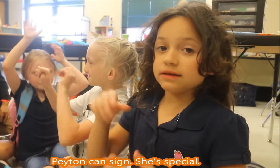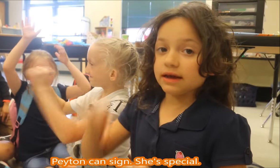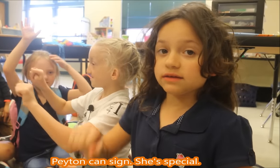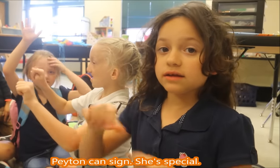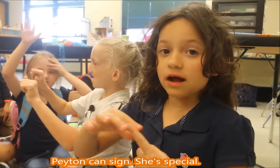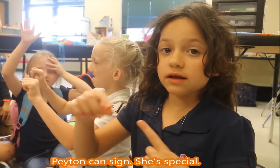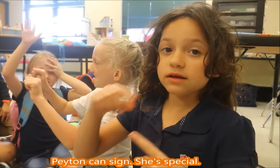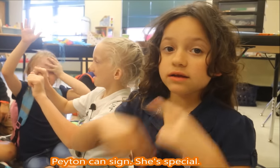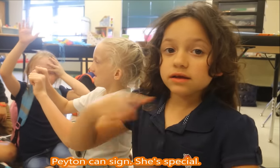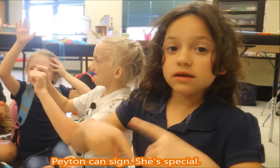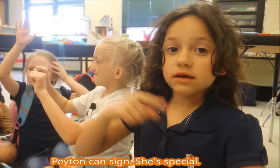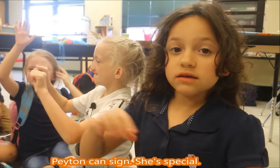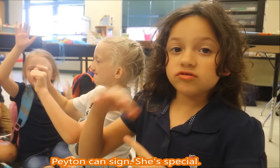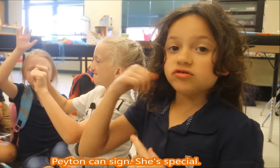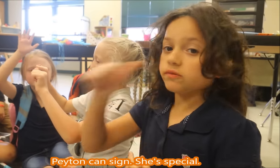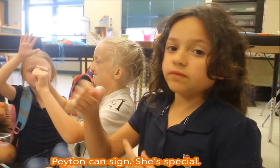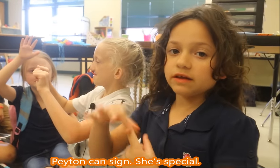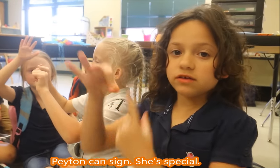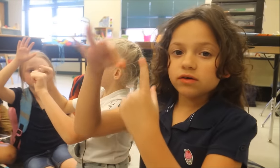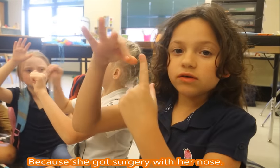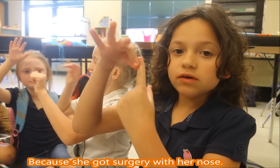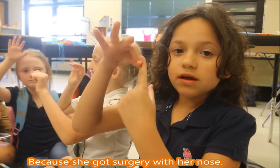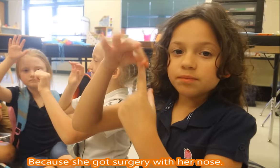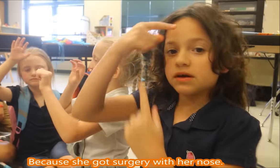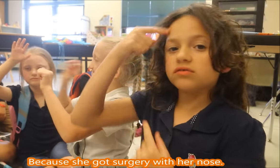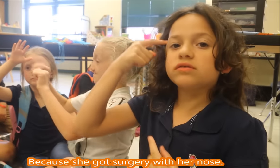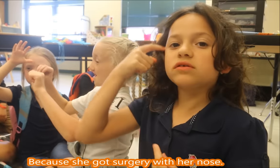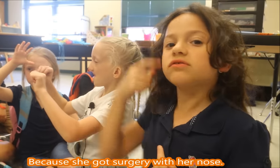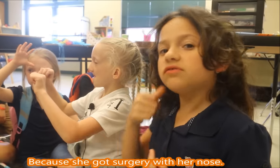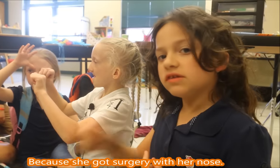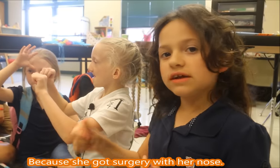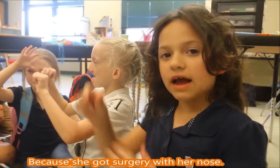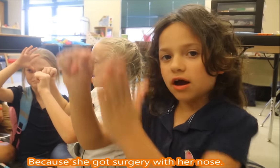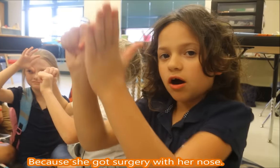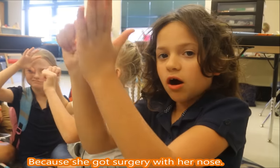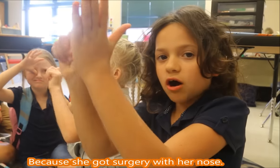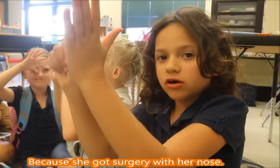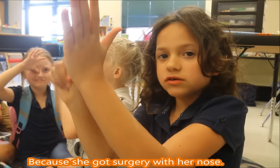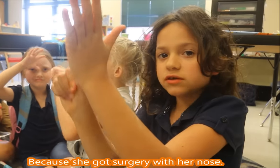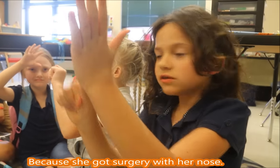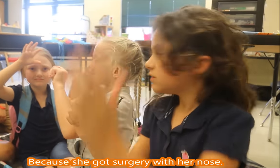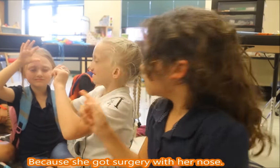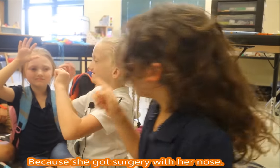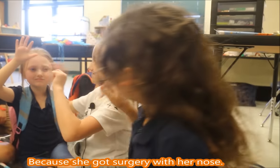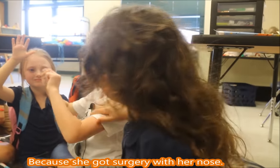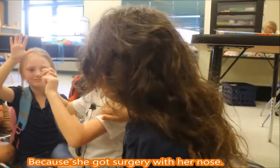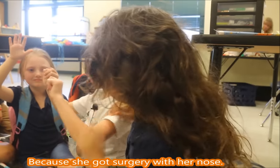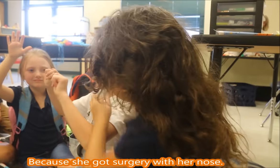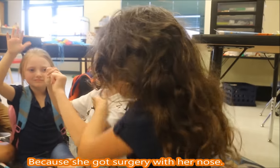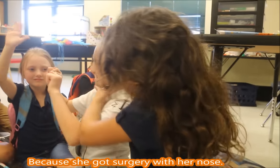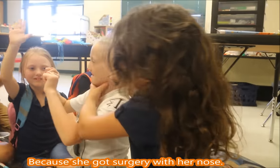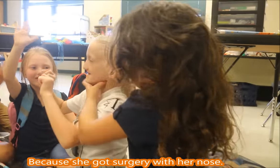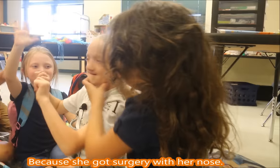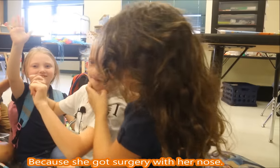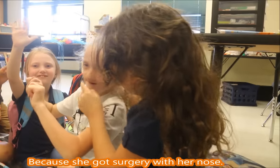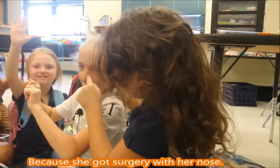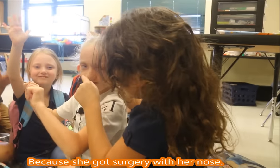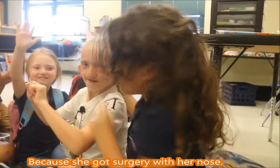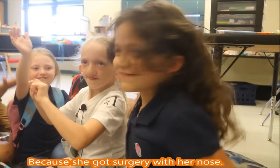inside she Fecteau she kept all this